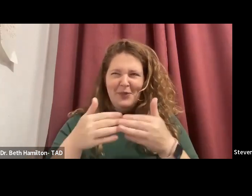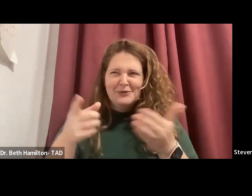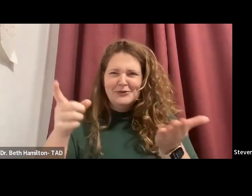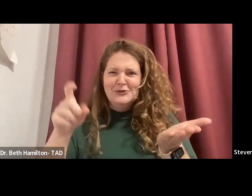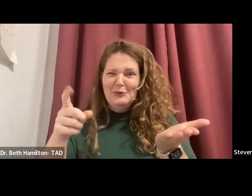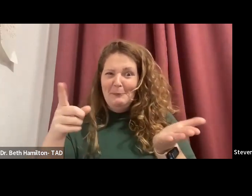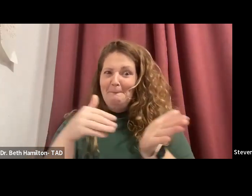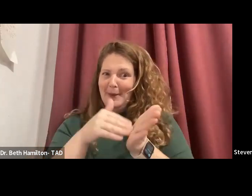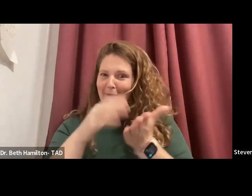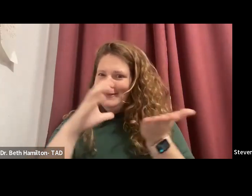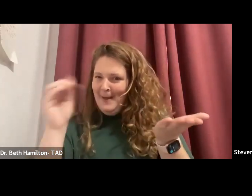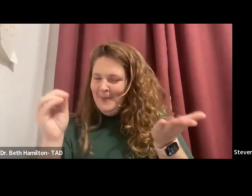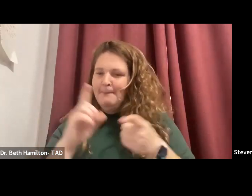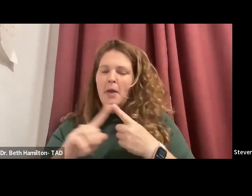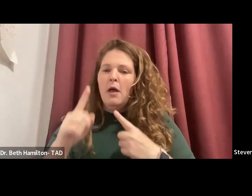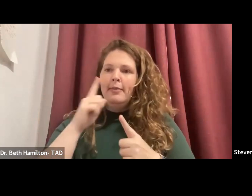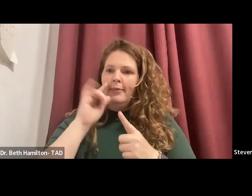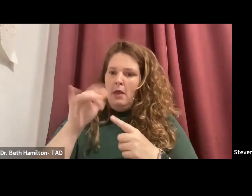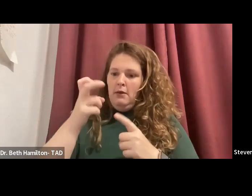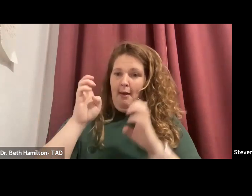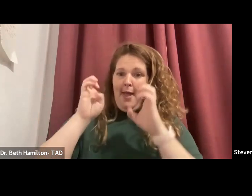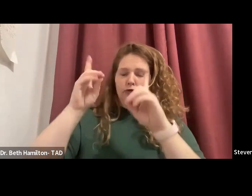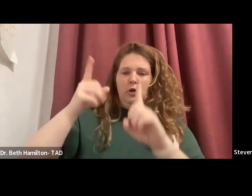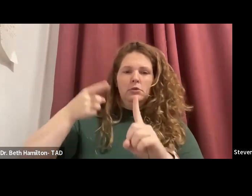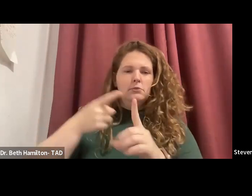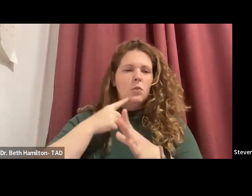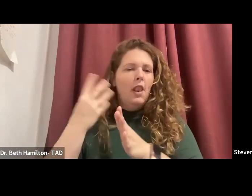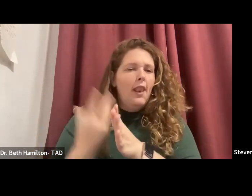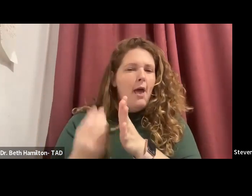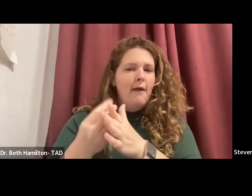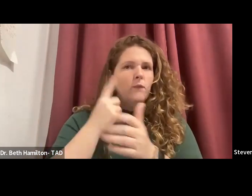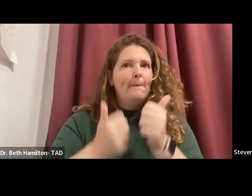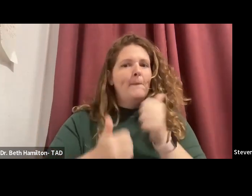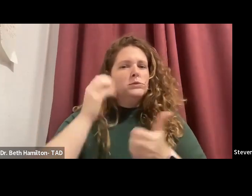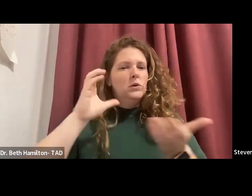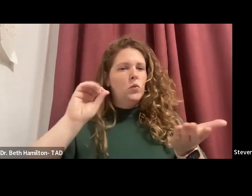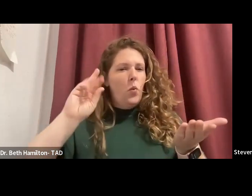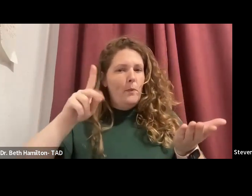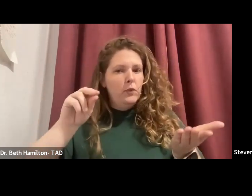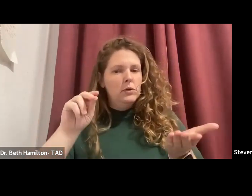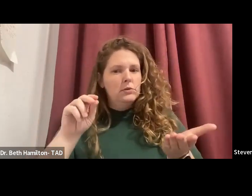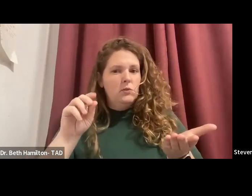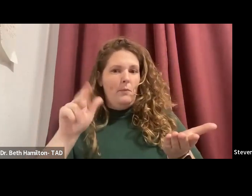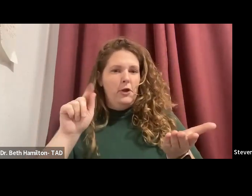later we were working with them more to provide interpreters and finally